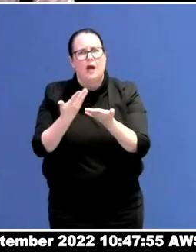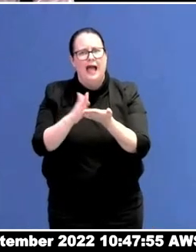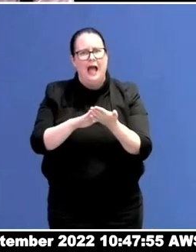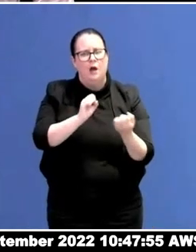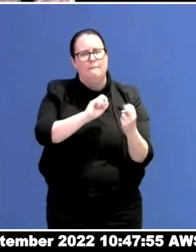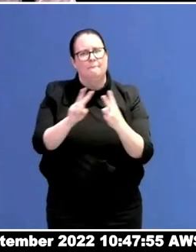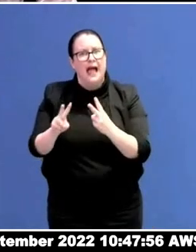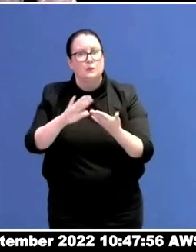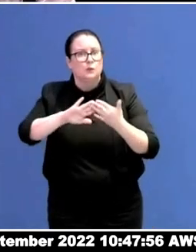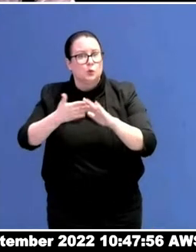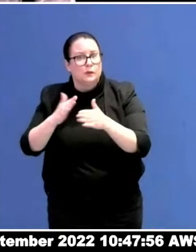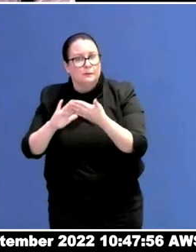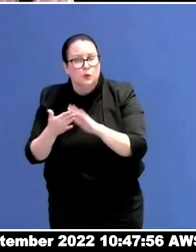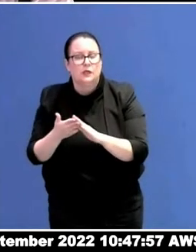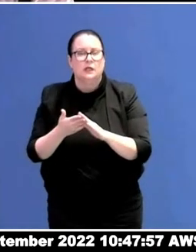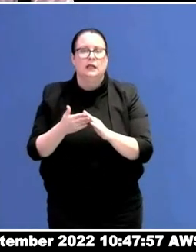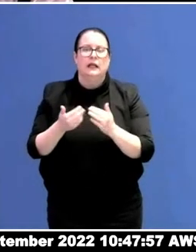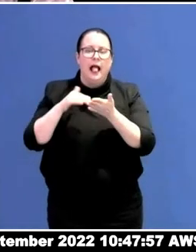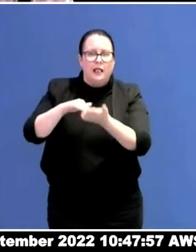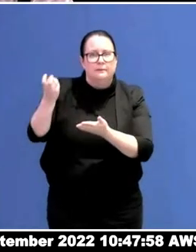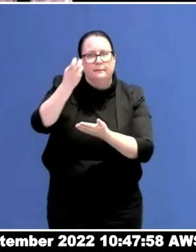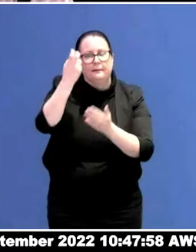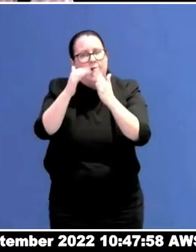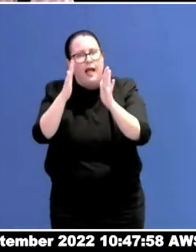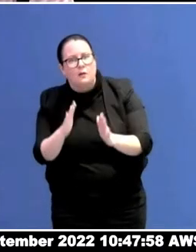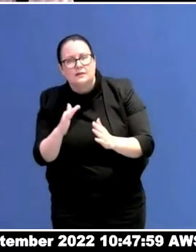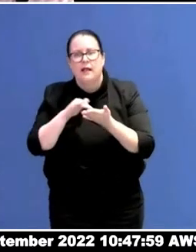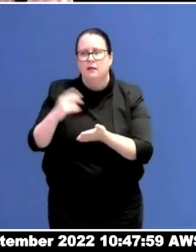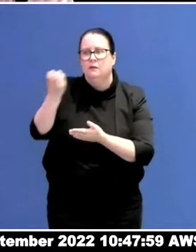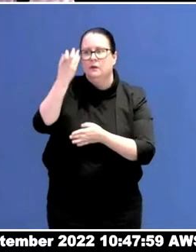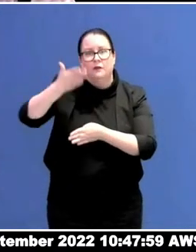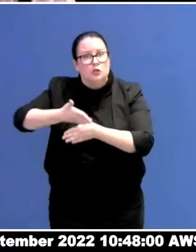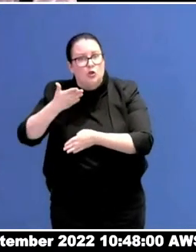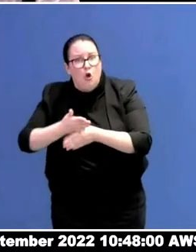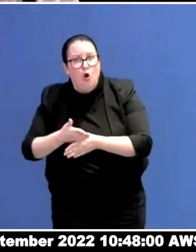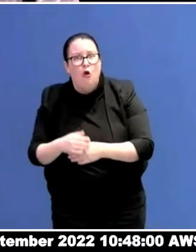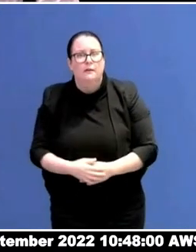into the community, housing, employment, general - Yes. COMMISSIONER McEWIN: Okay.